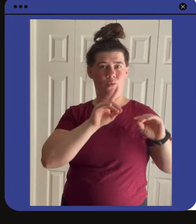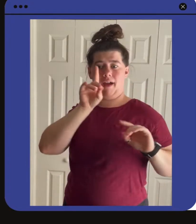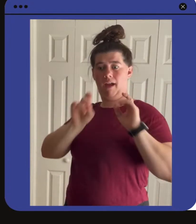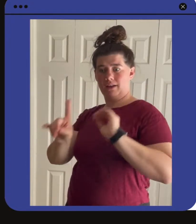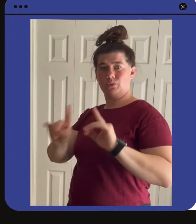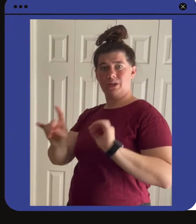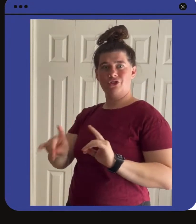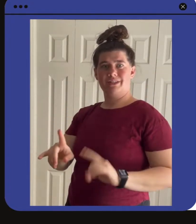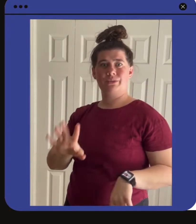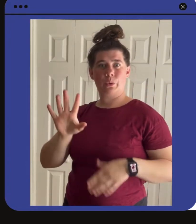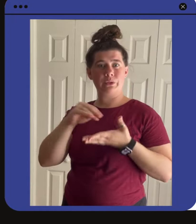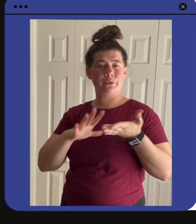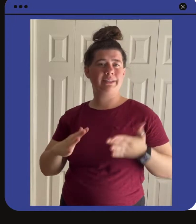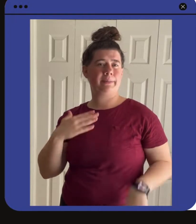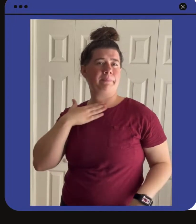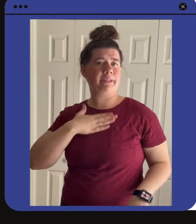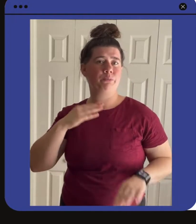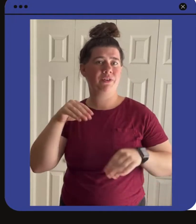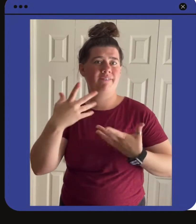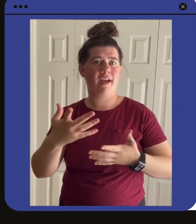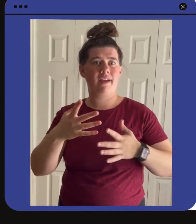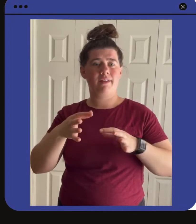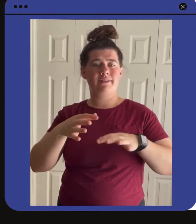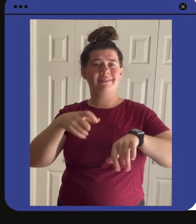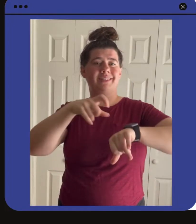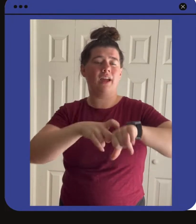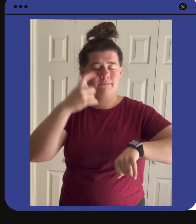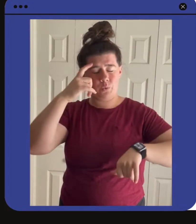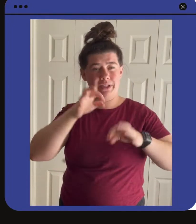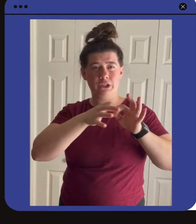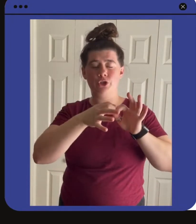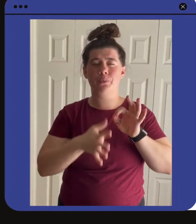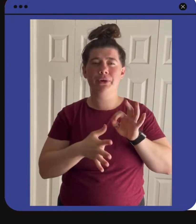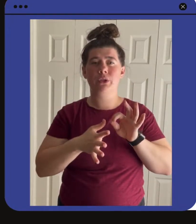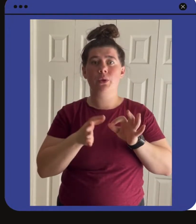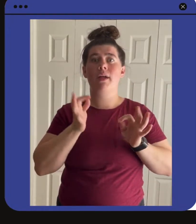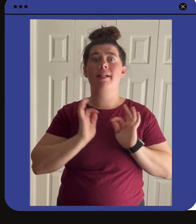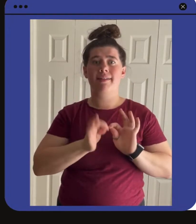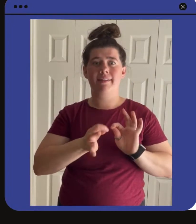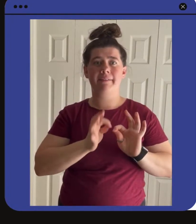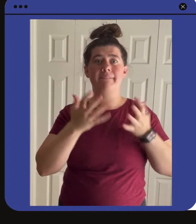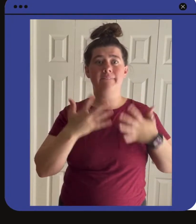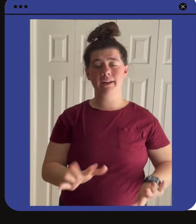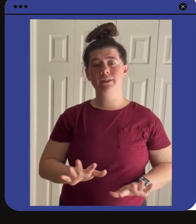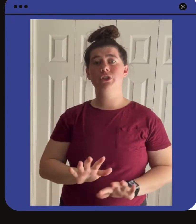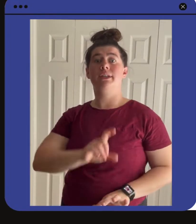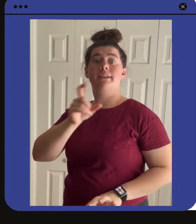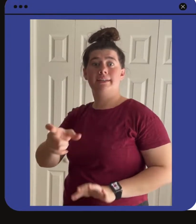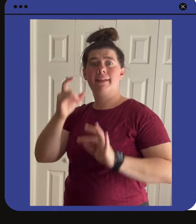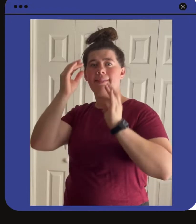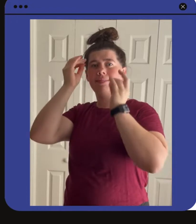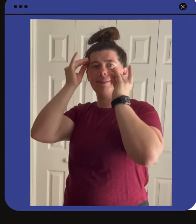When you are teaching and then you pause to ask questions, please provide extra time for The Interpreter to finish interpreting.